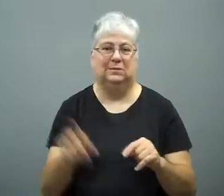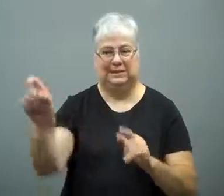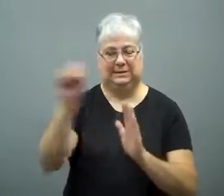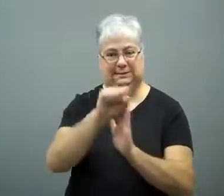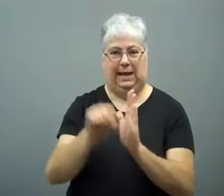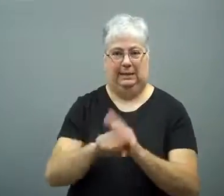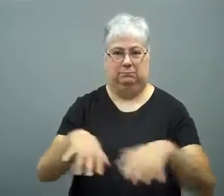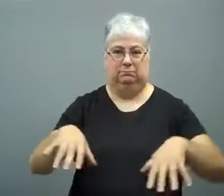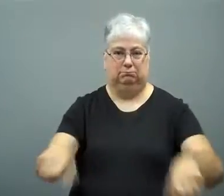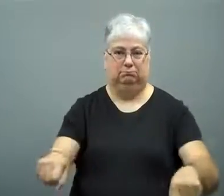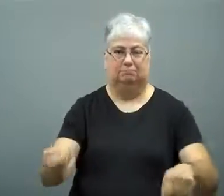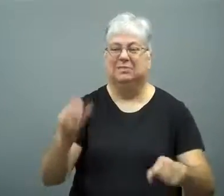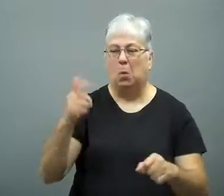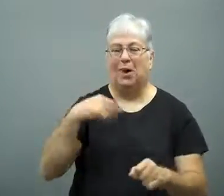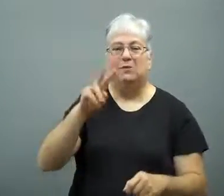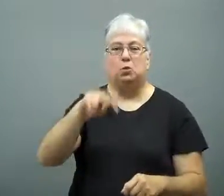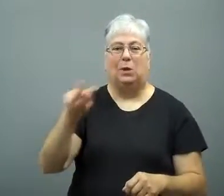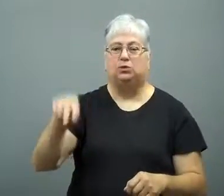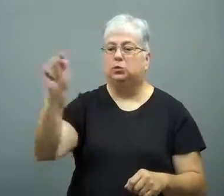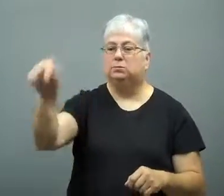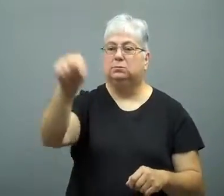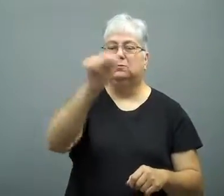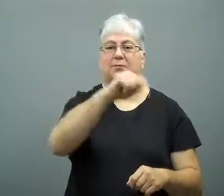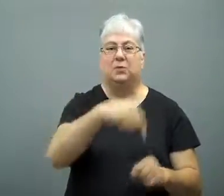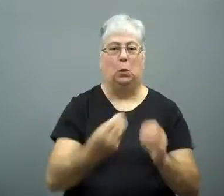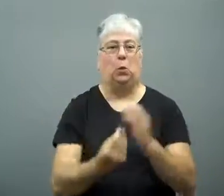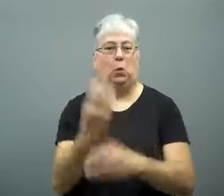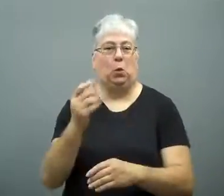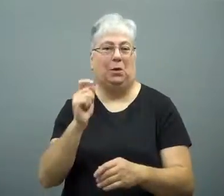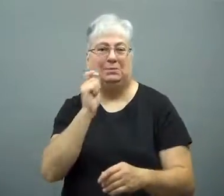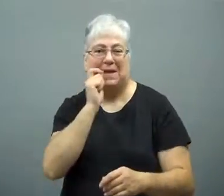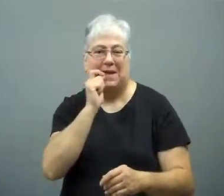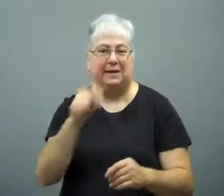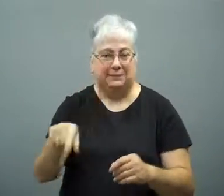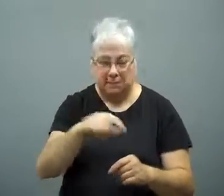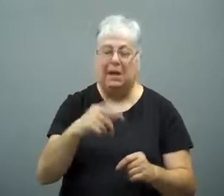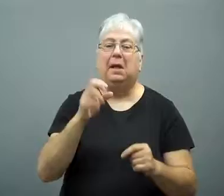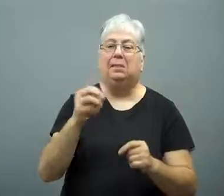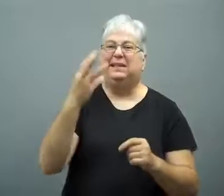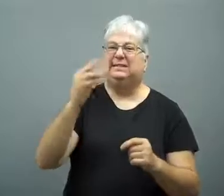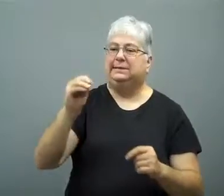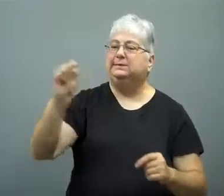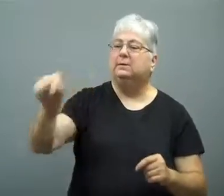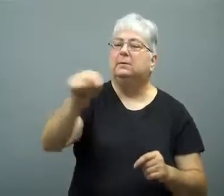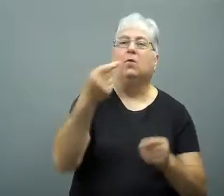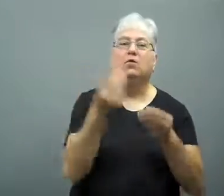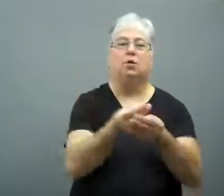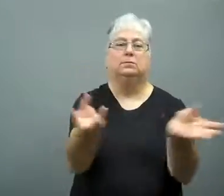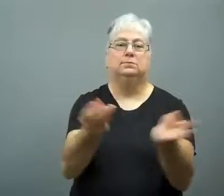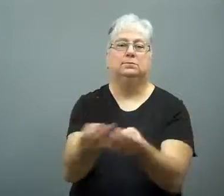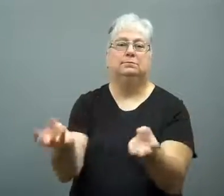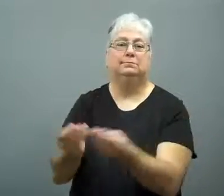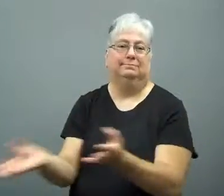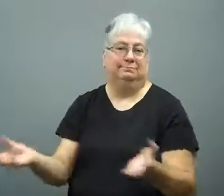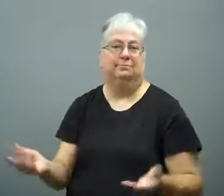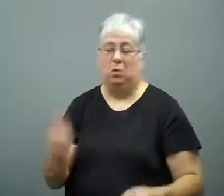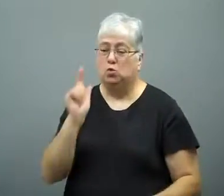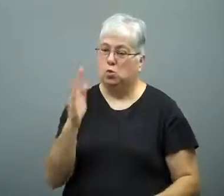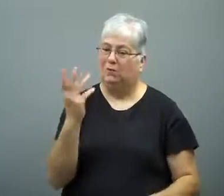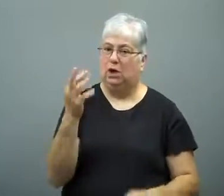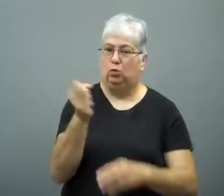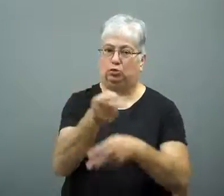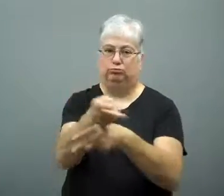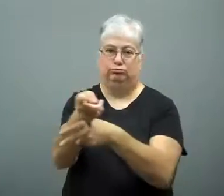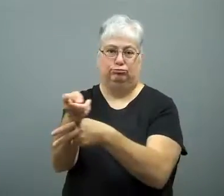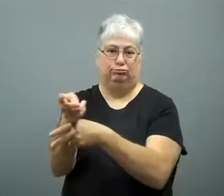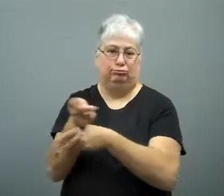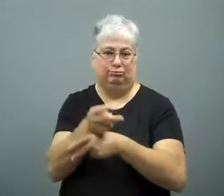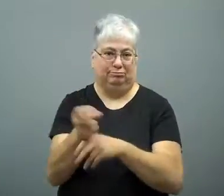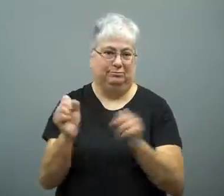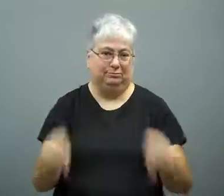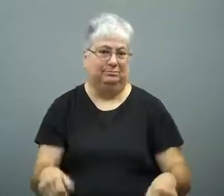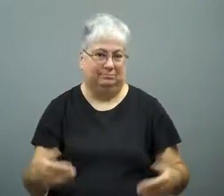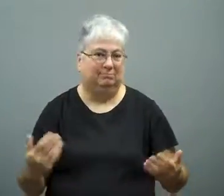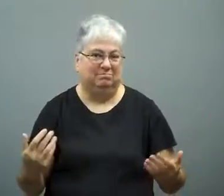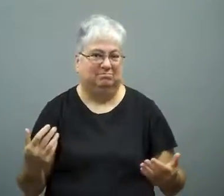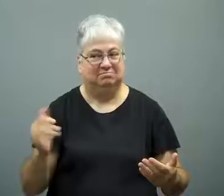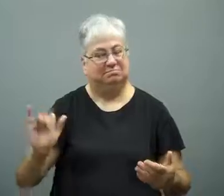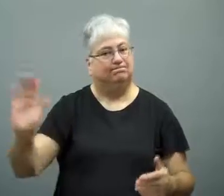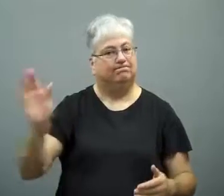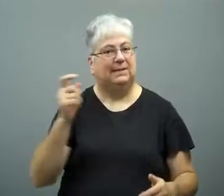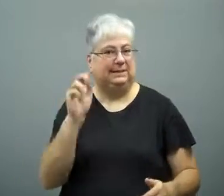The state will do that. It will have 22 centers for growing marijuana.